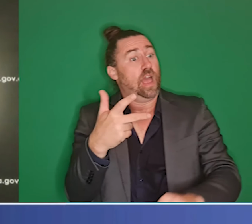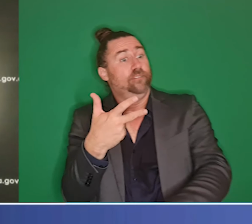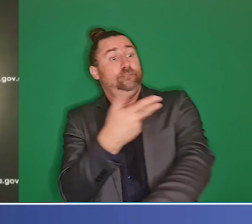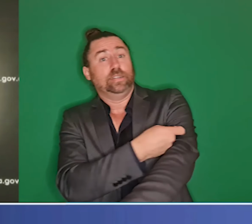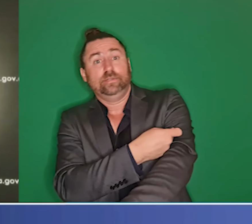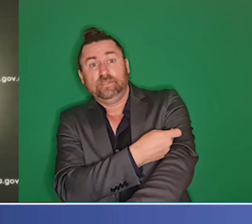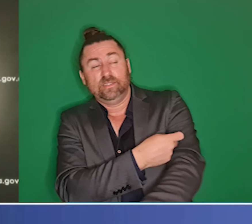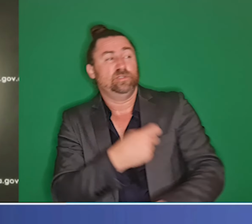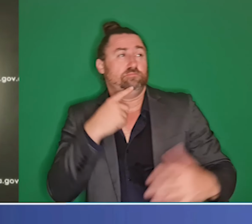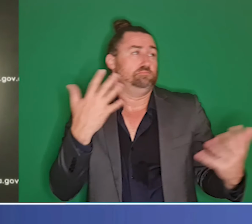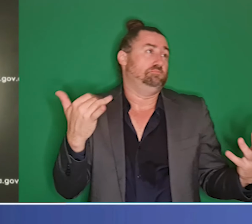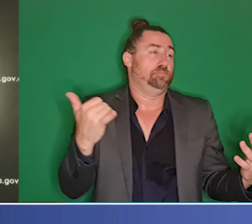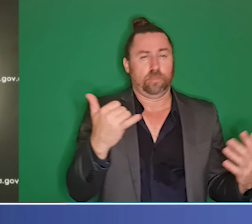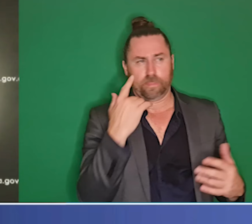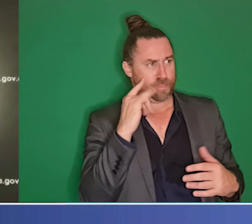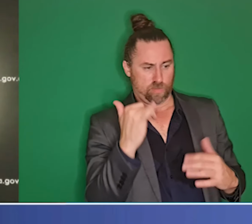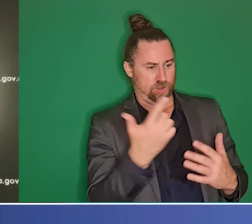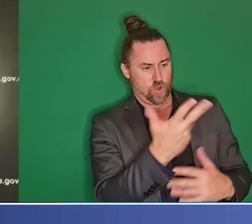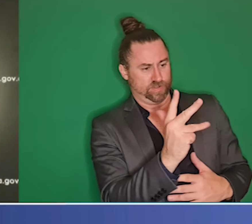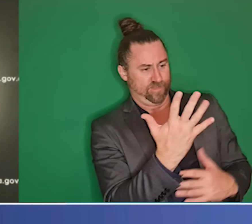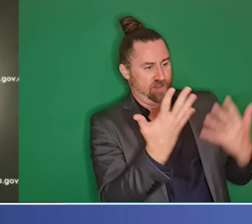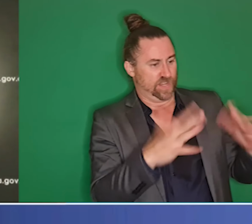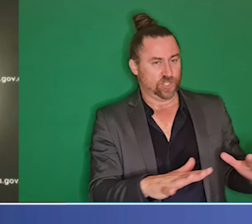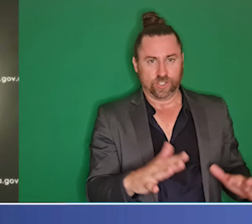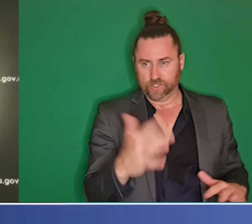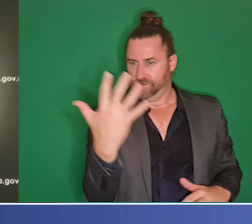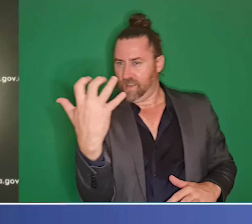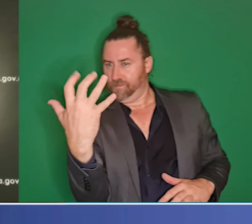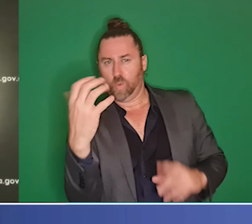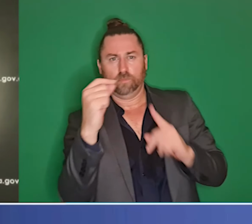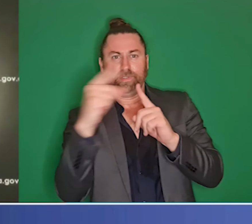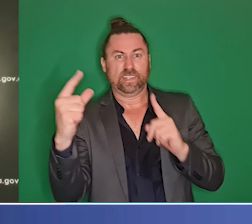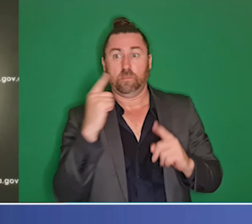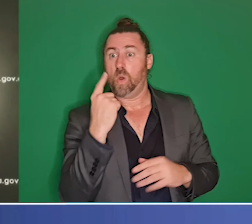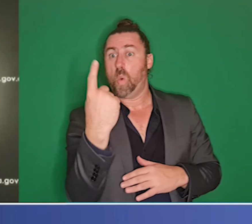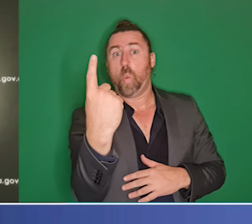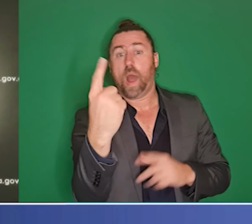there are only 5% that have not yet had their vaccination - but that this would help with at least 1% of those.